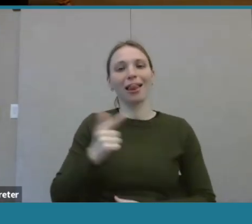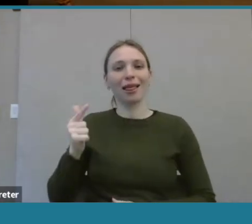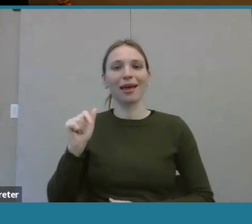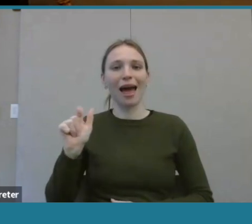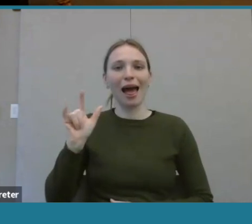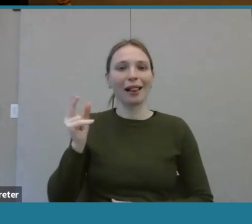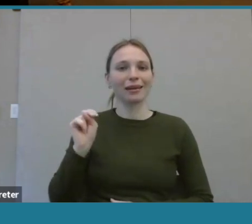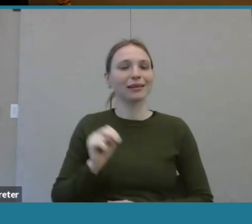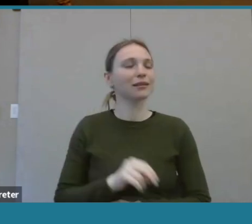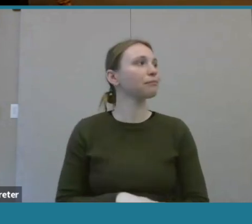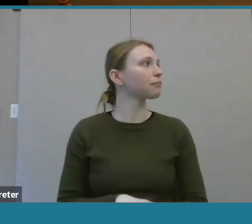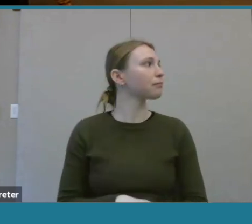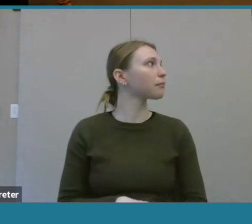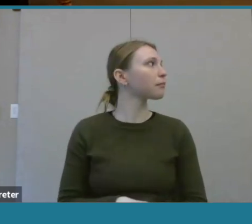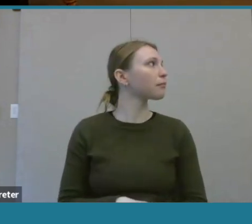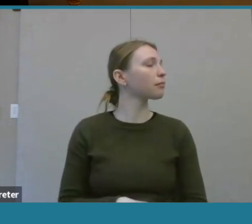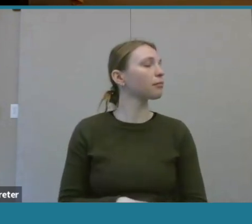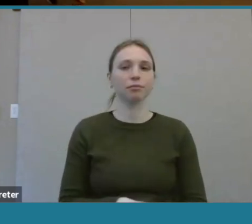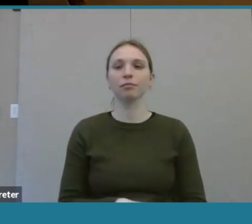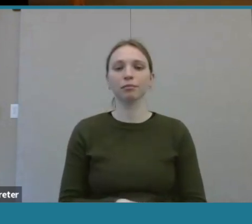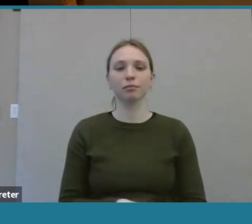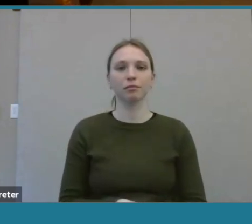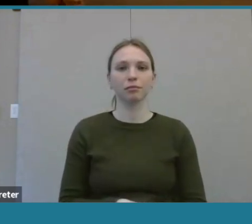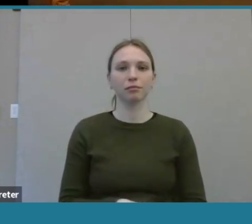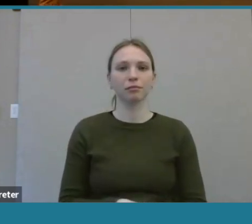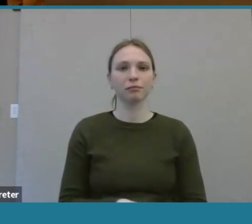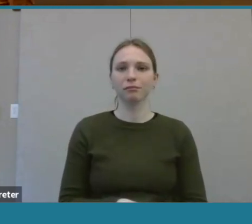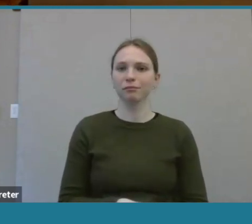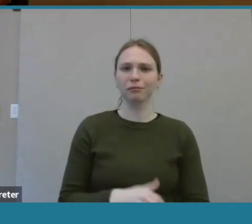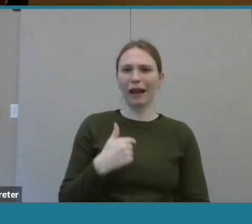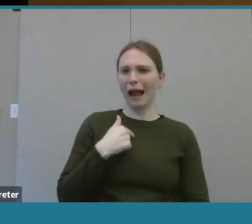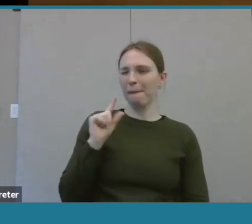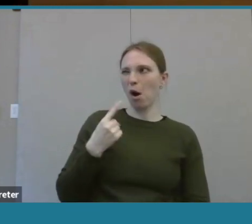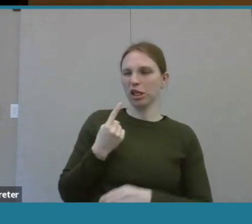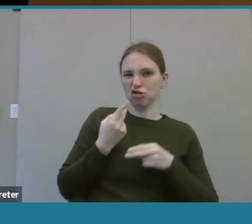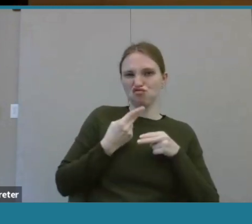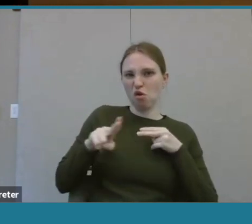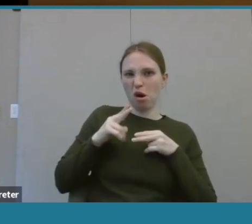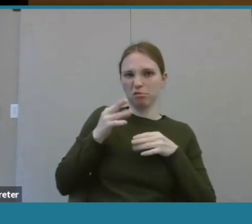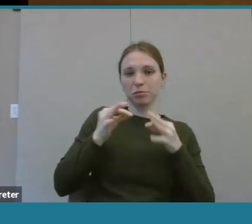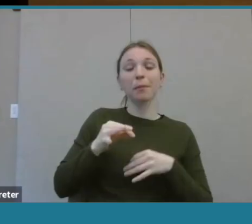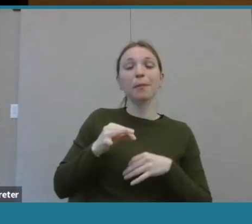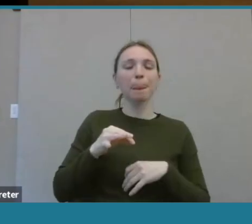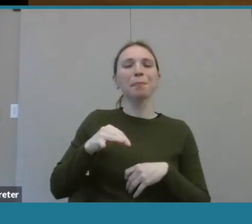Let me zoom this over here. I think I'm only up here briefly anyway. So this is the process that I was alluding to earlier.